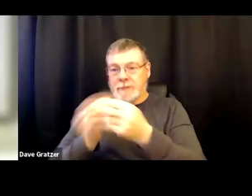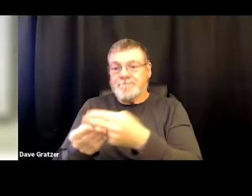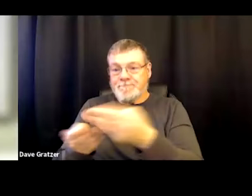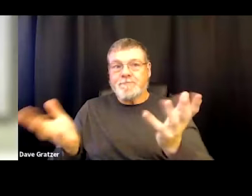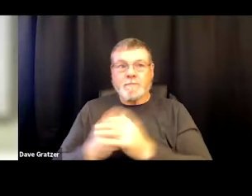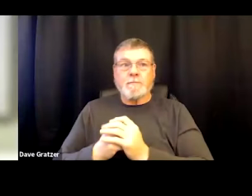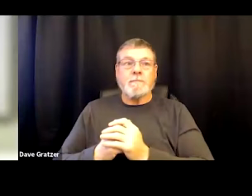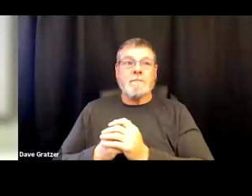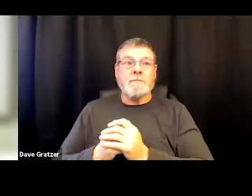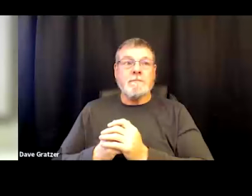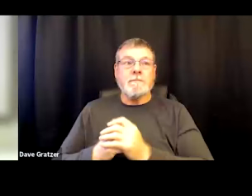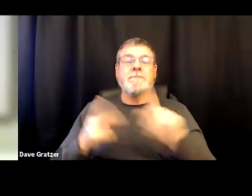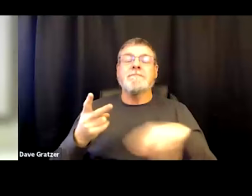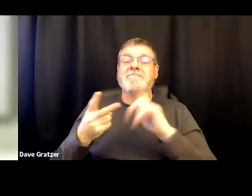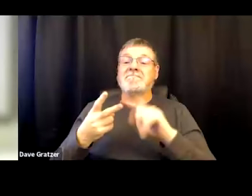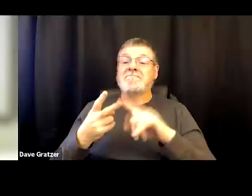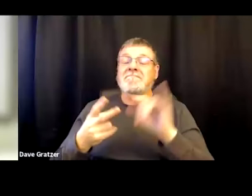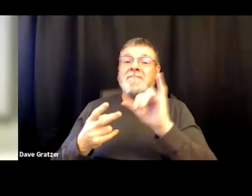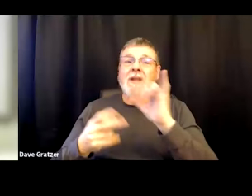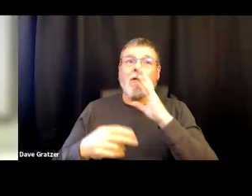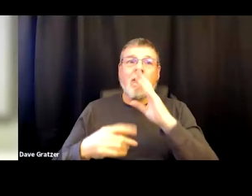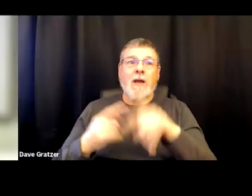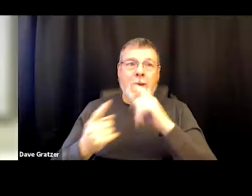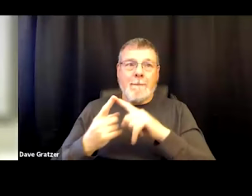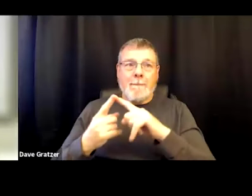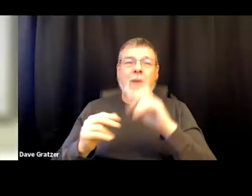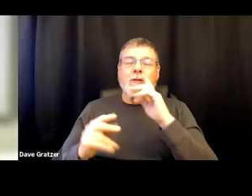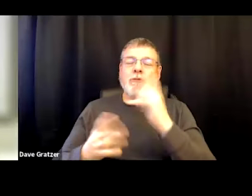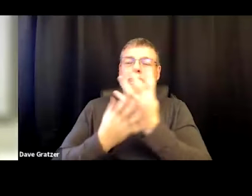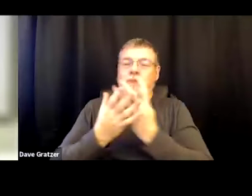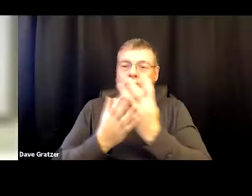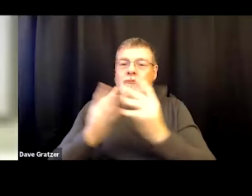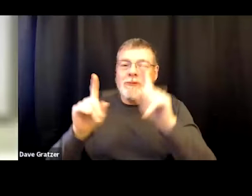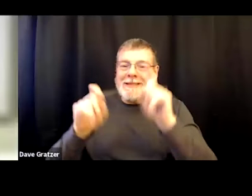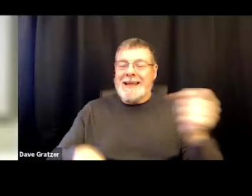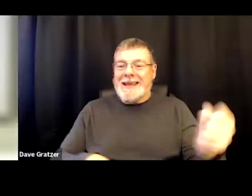And then we'll talk a little bit also about the use of screening and assessment to develop reentry planning,